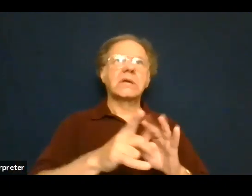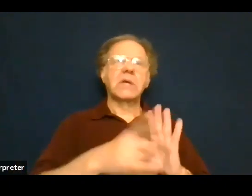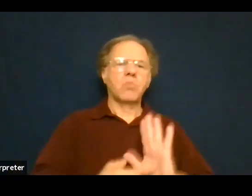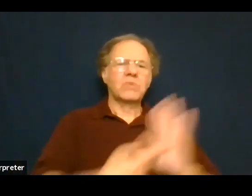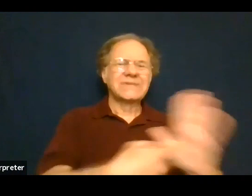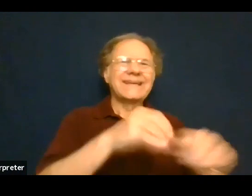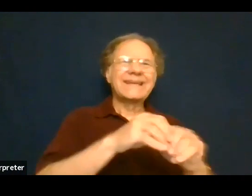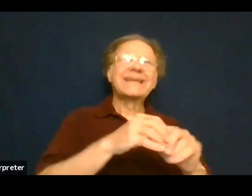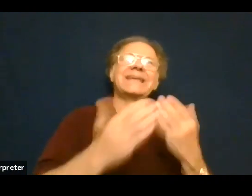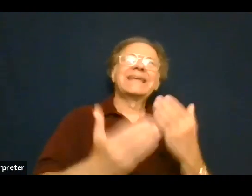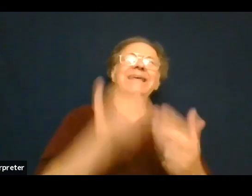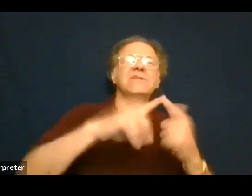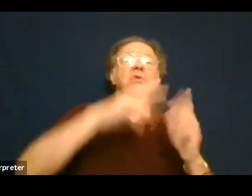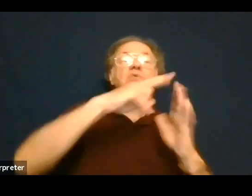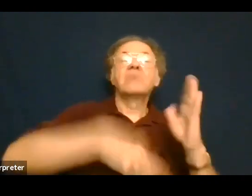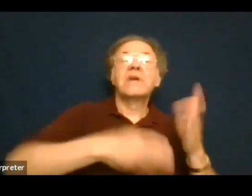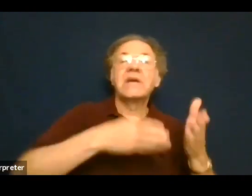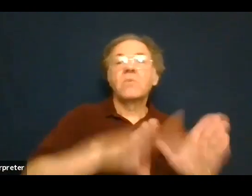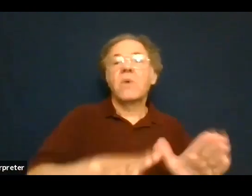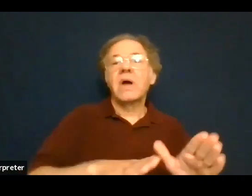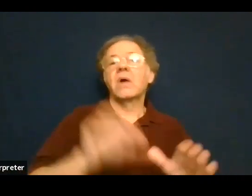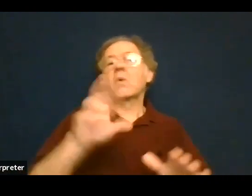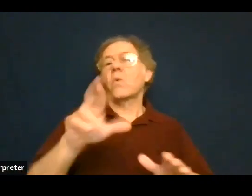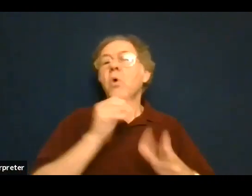or in ASL, is definitely lacking.